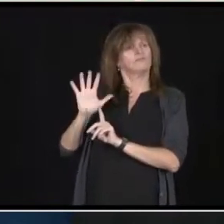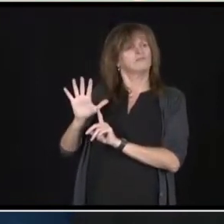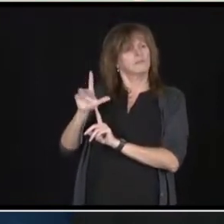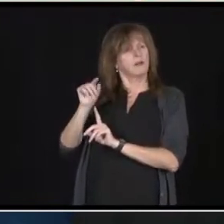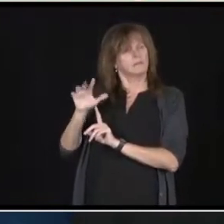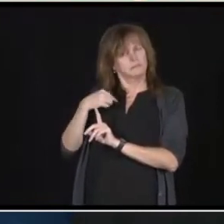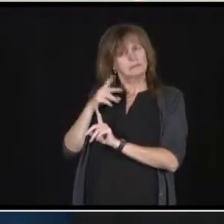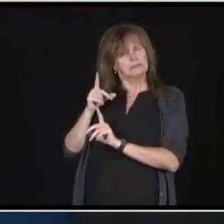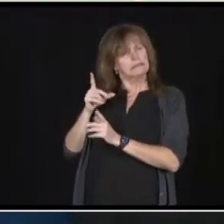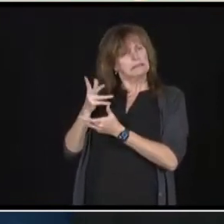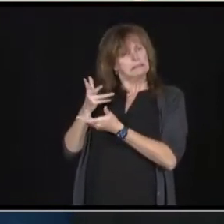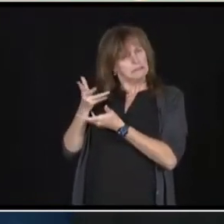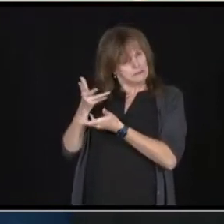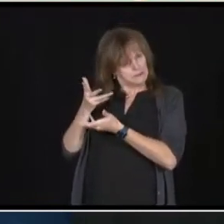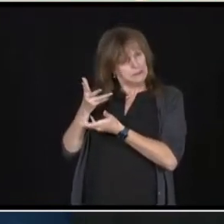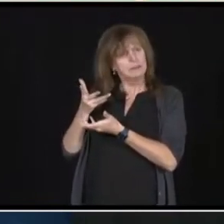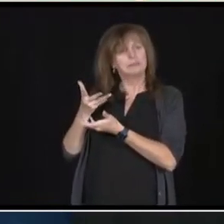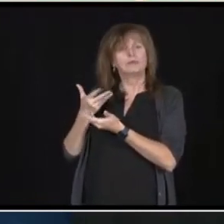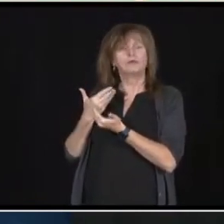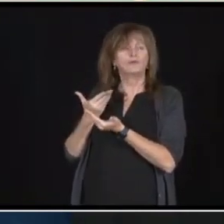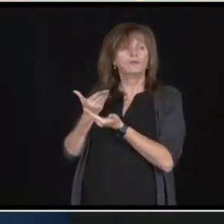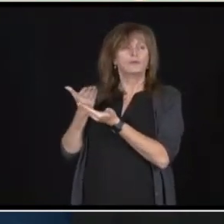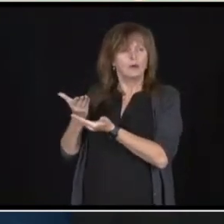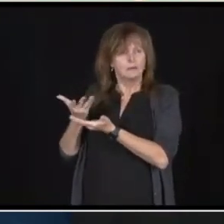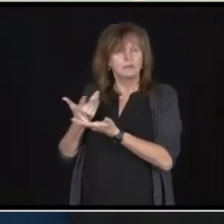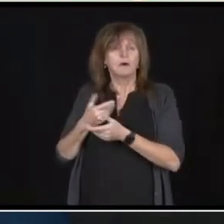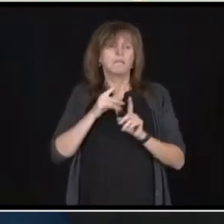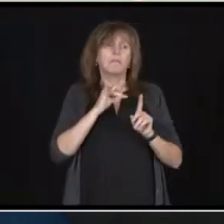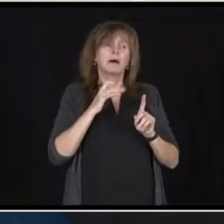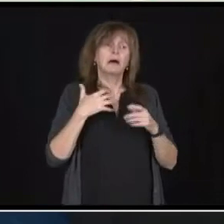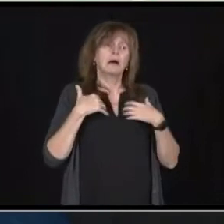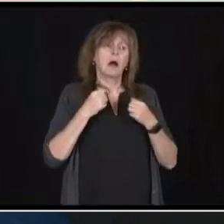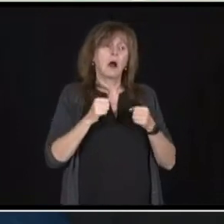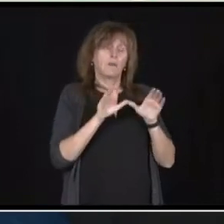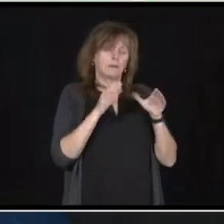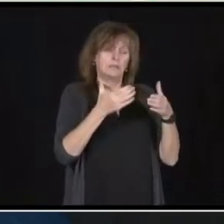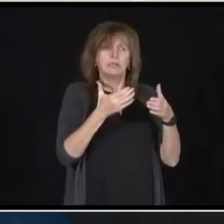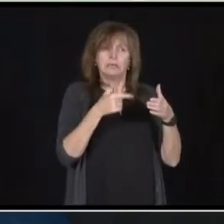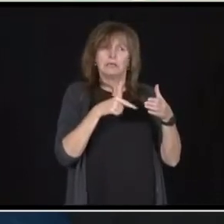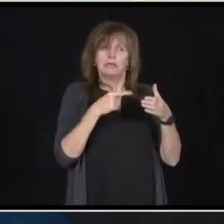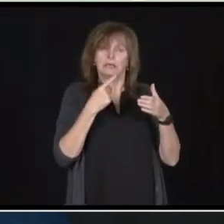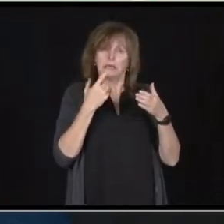I made recommendations that the public health measures team reconsider the guidelines